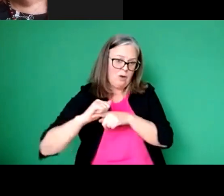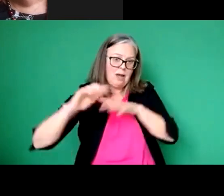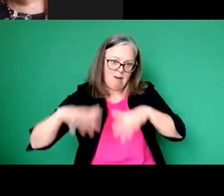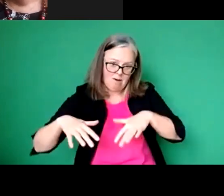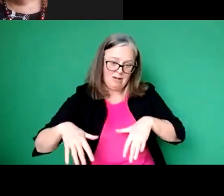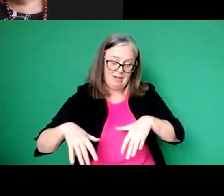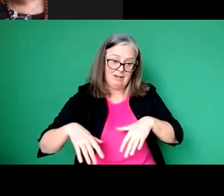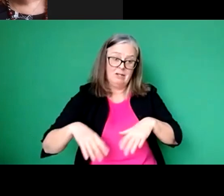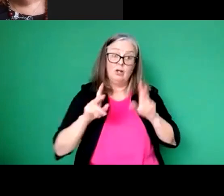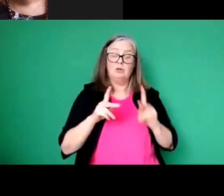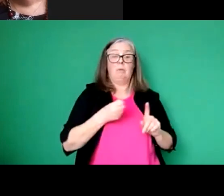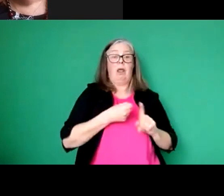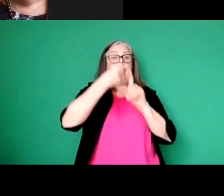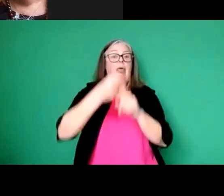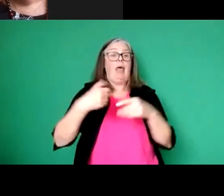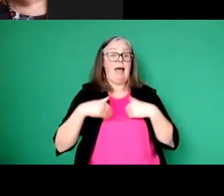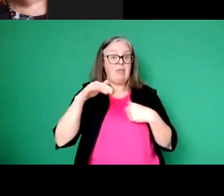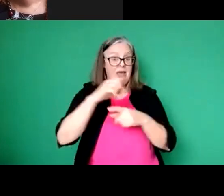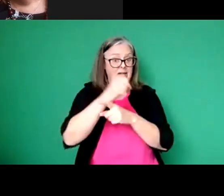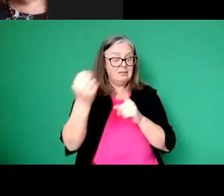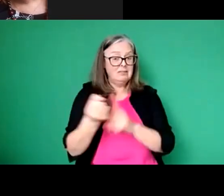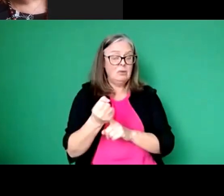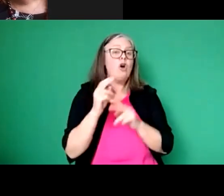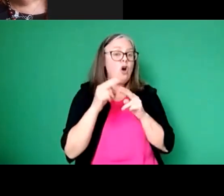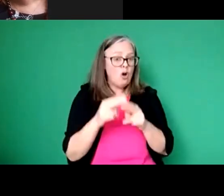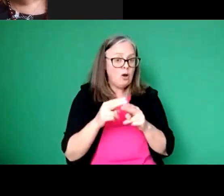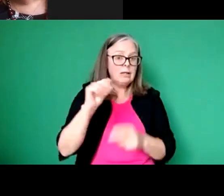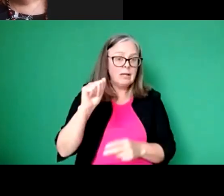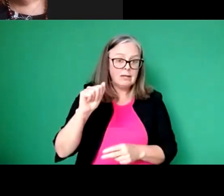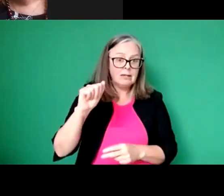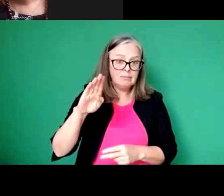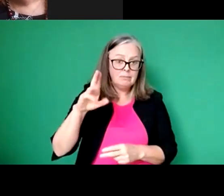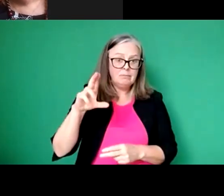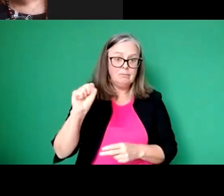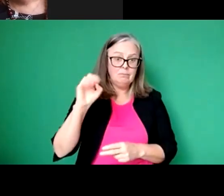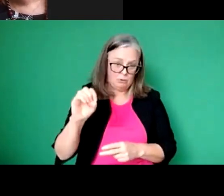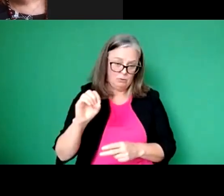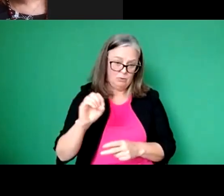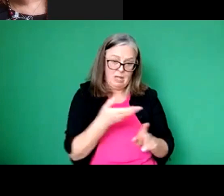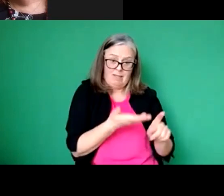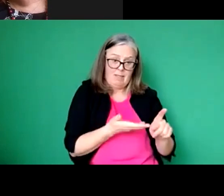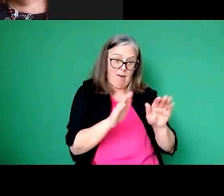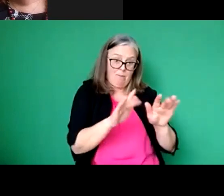i call it abusive because that poor animal doesn't know how to behave and so it panics and when an